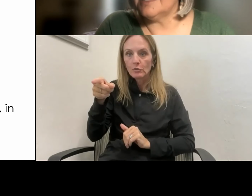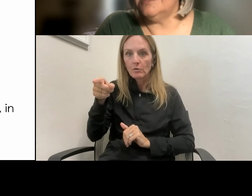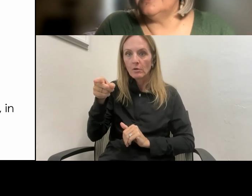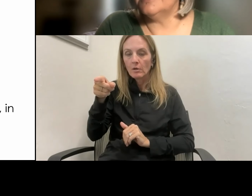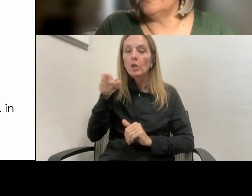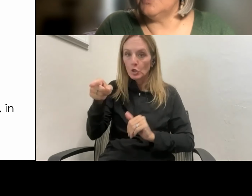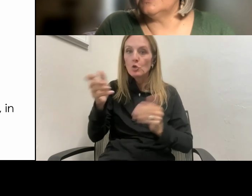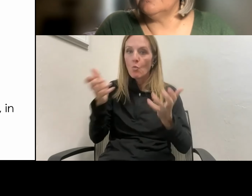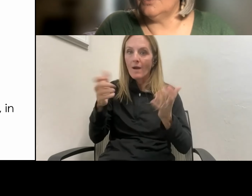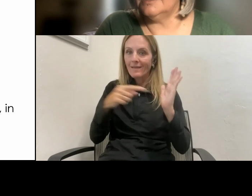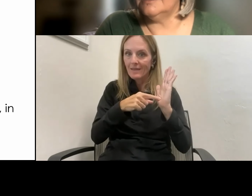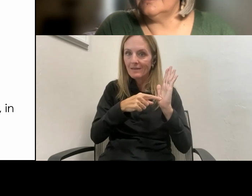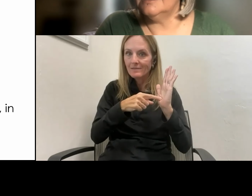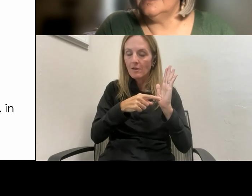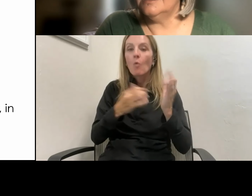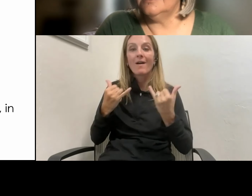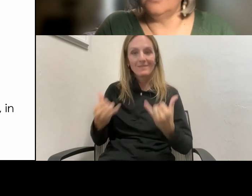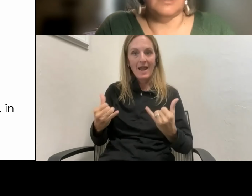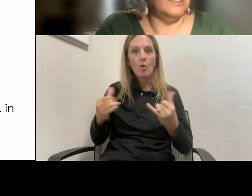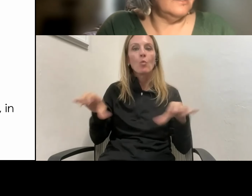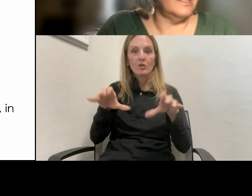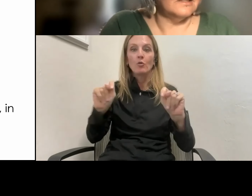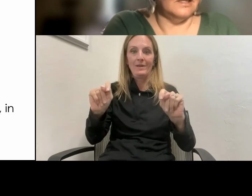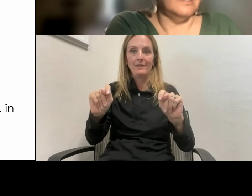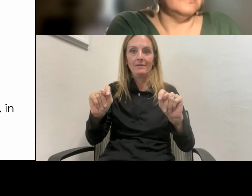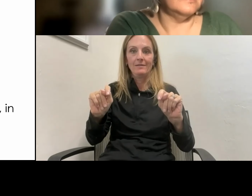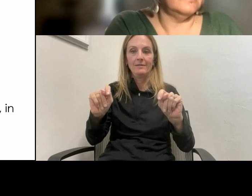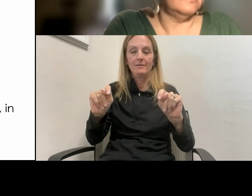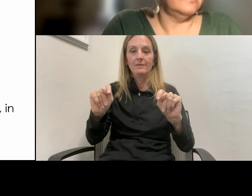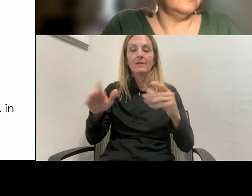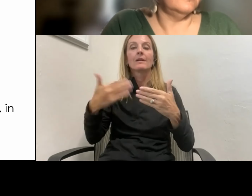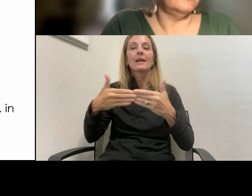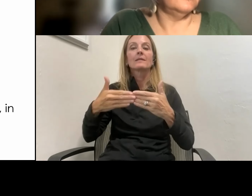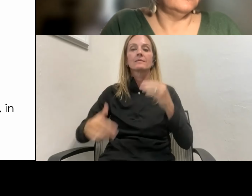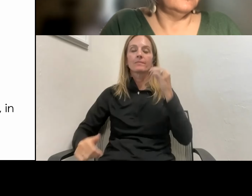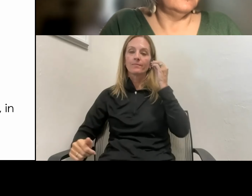and this is most important. Okay the next slide.